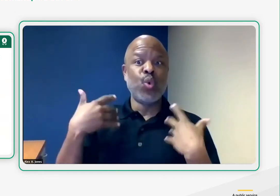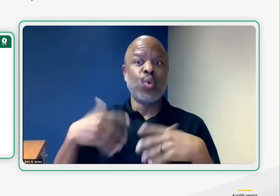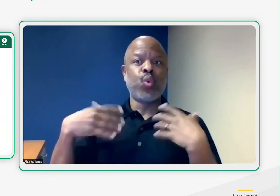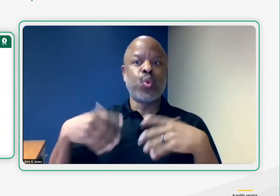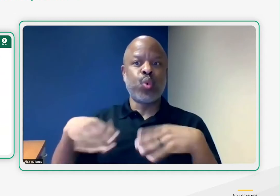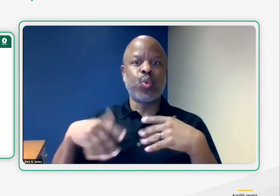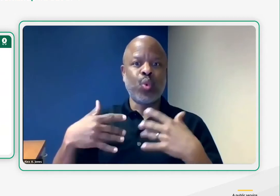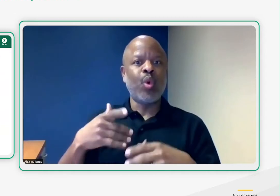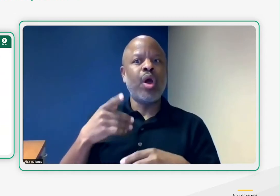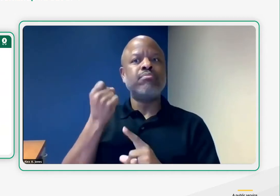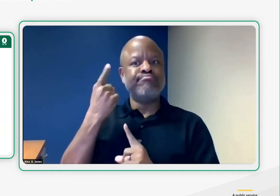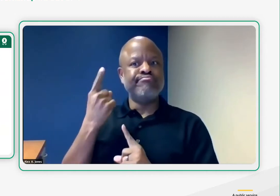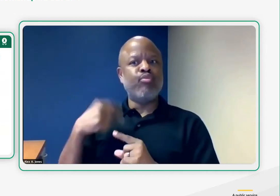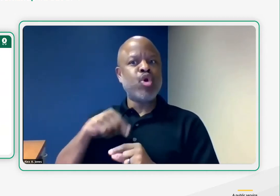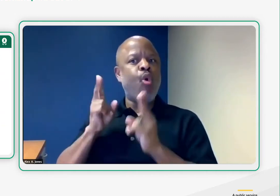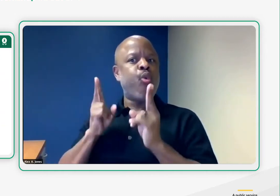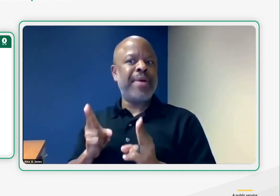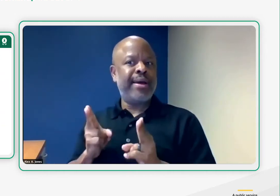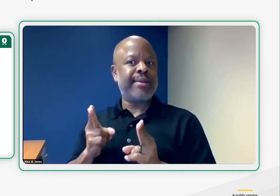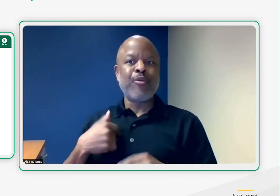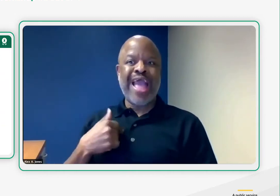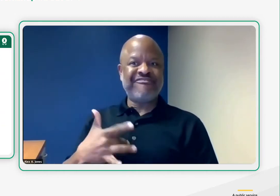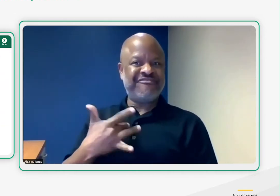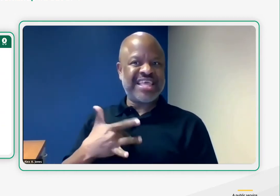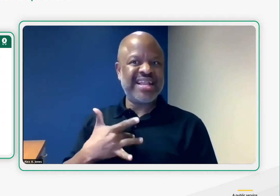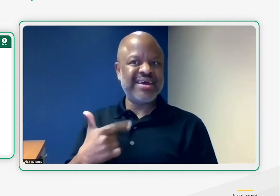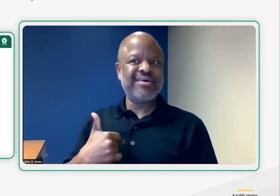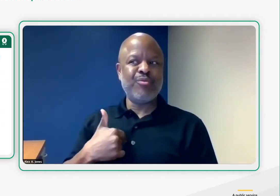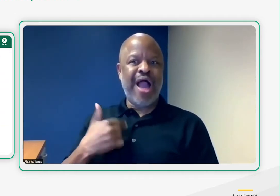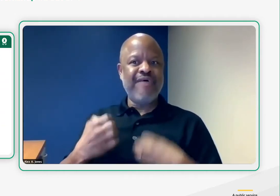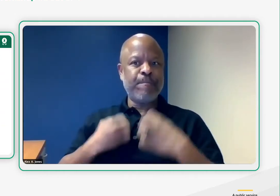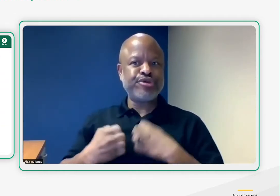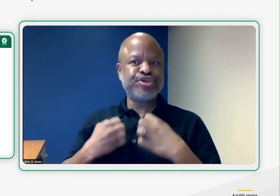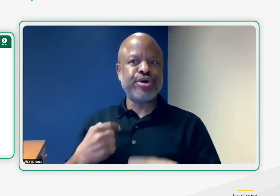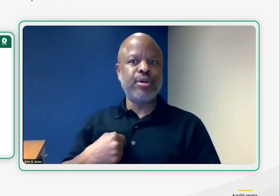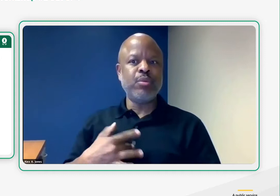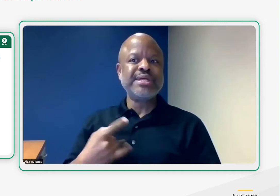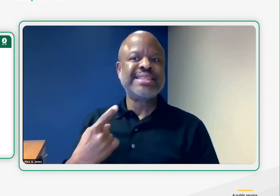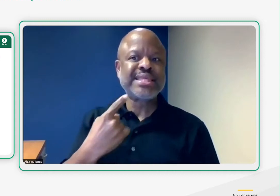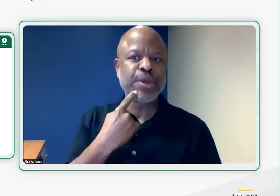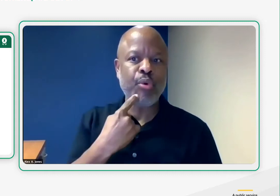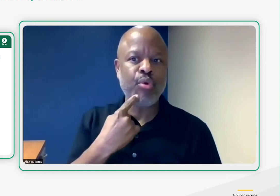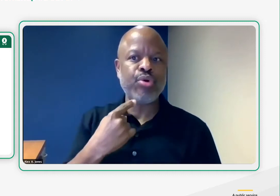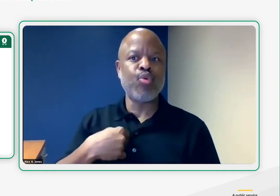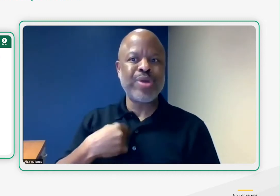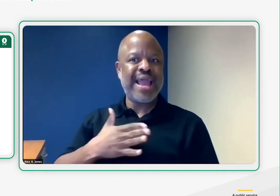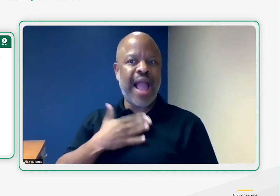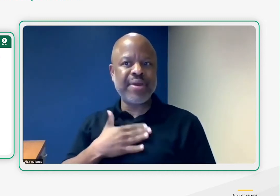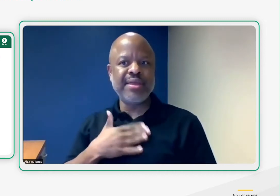And, we have to remember that we're humans. We have feelings. We have emotions. We have tempers. We have moods.